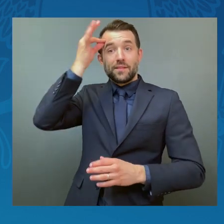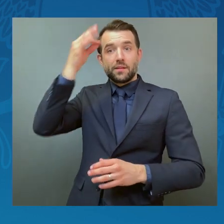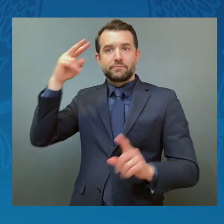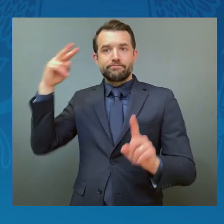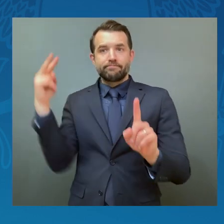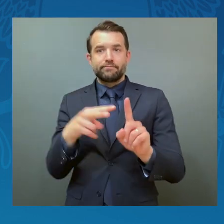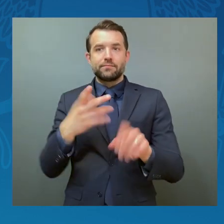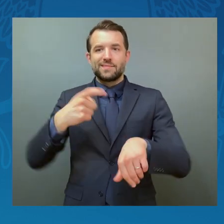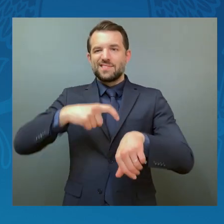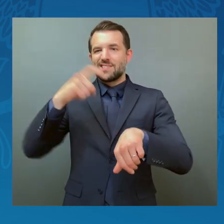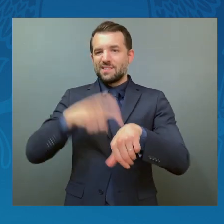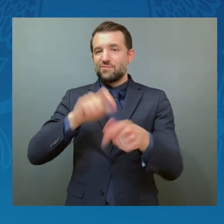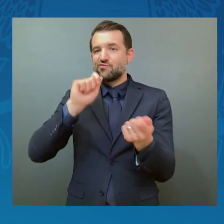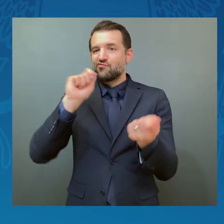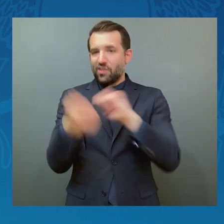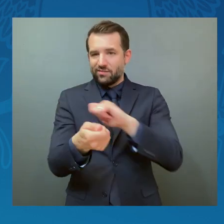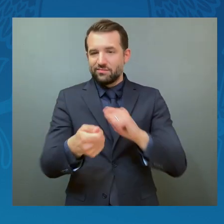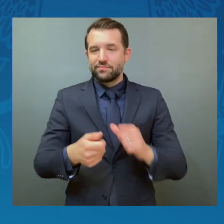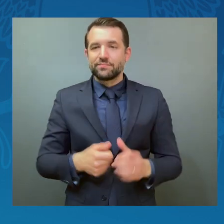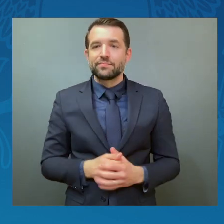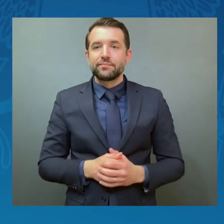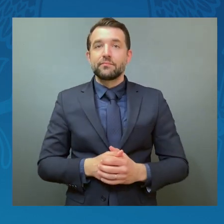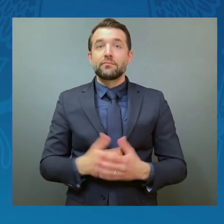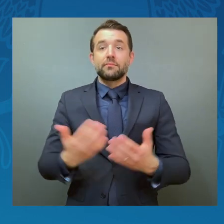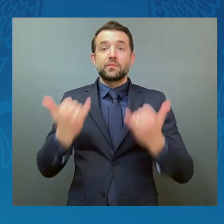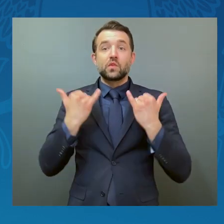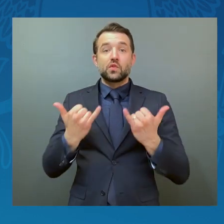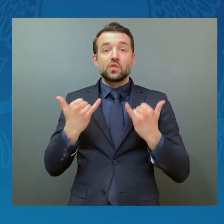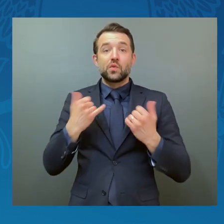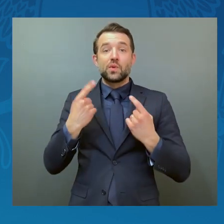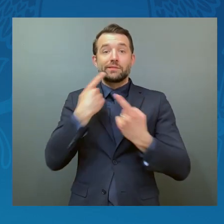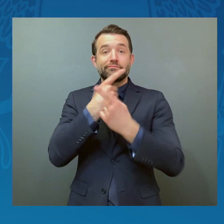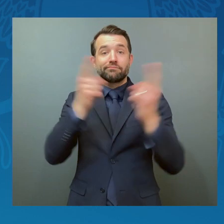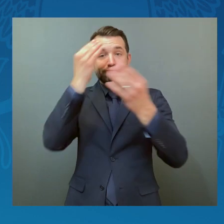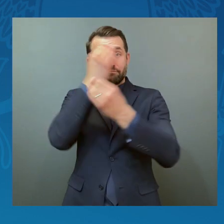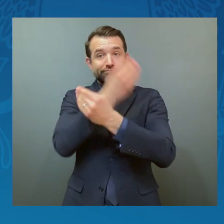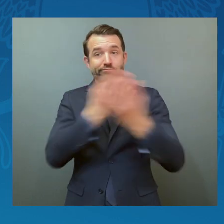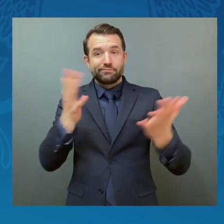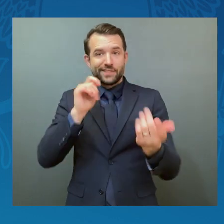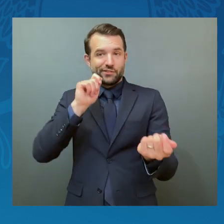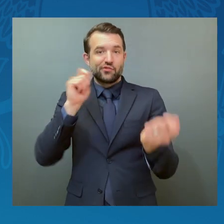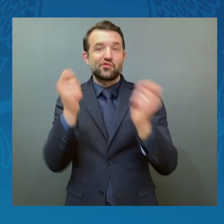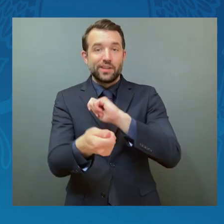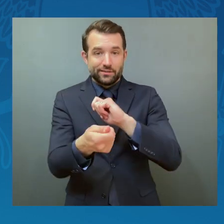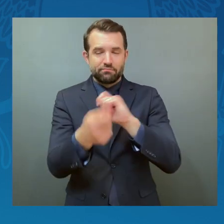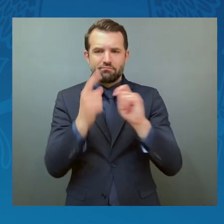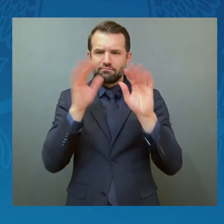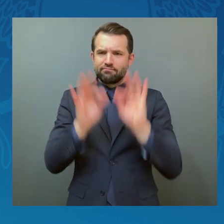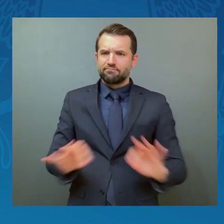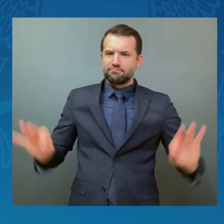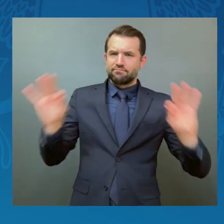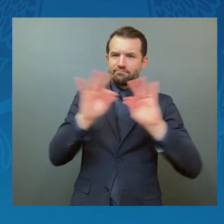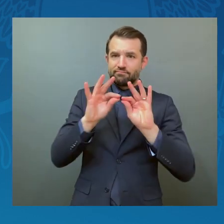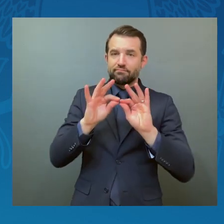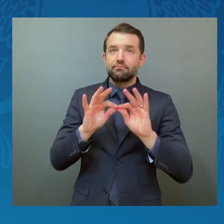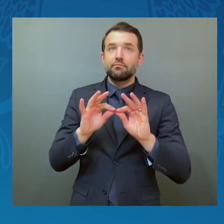That's what today is about and that's why today it's so important that you will hear from leaders that cut across this administration.